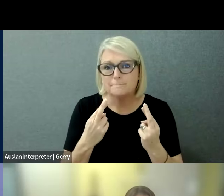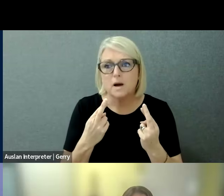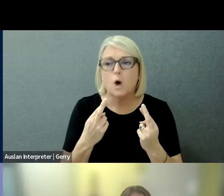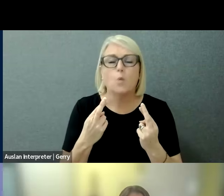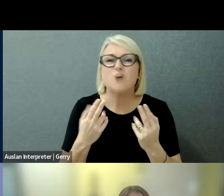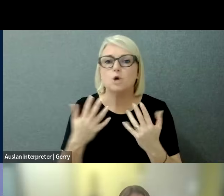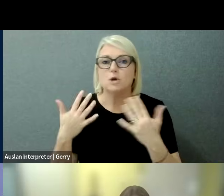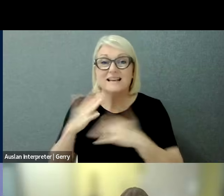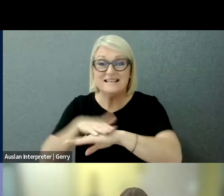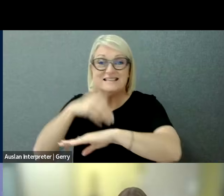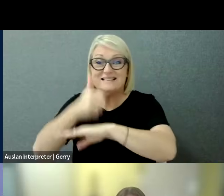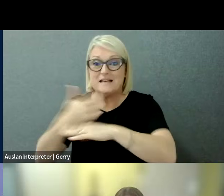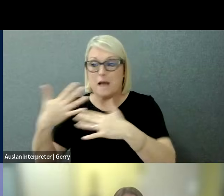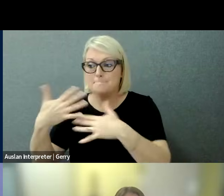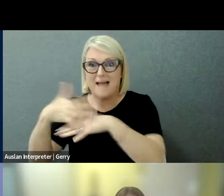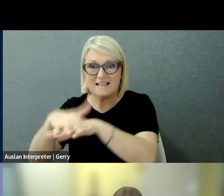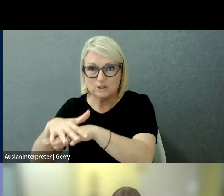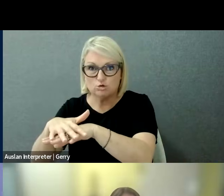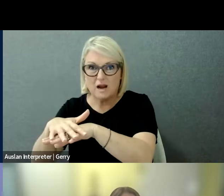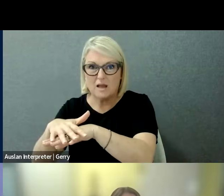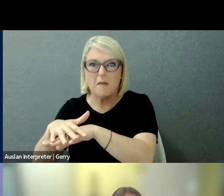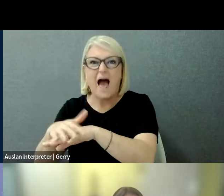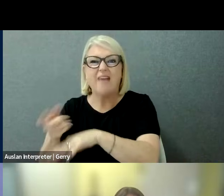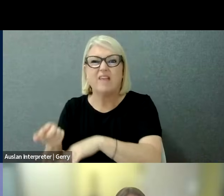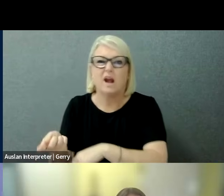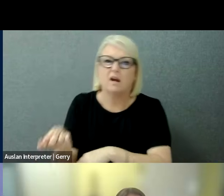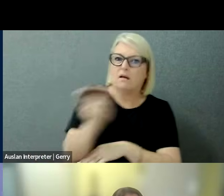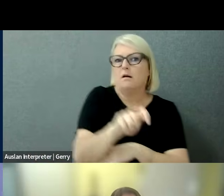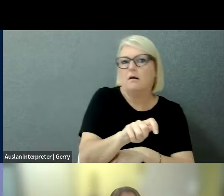but actually First Nations and how do we adapt into mainstream. That would be a real one. And